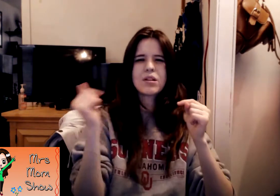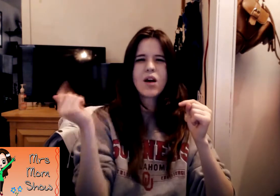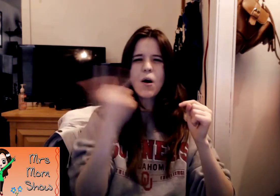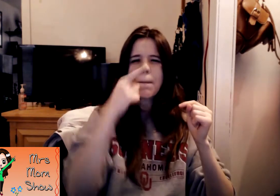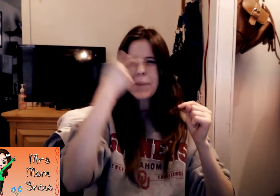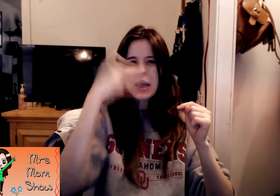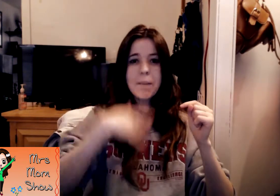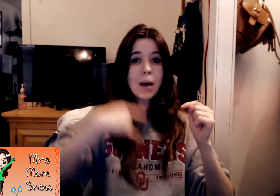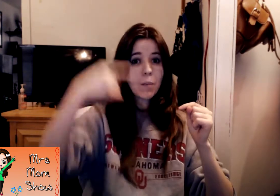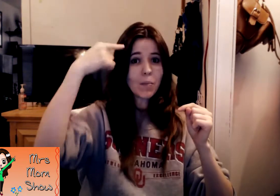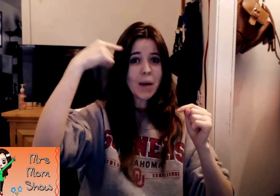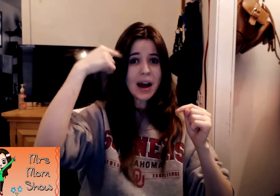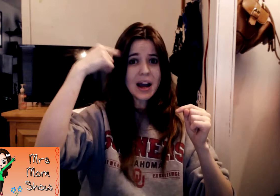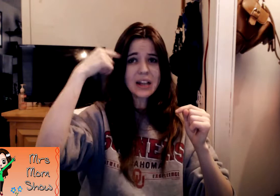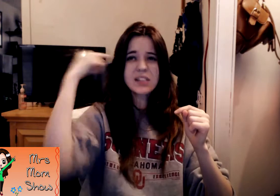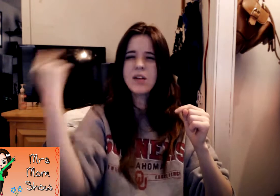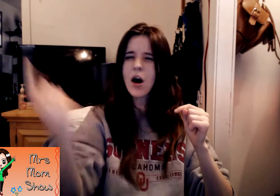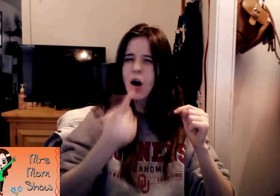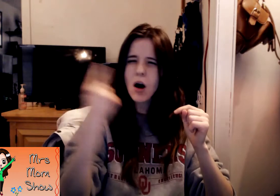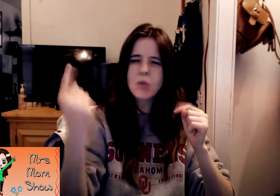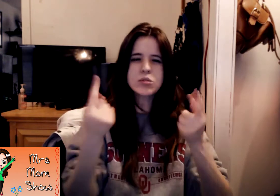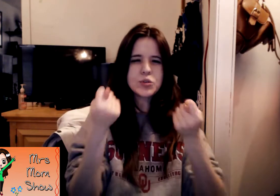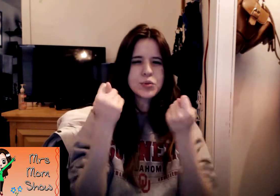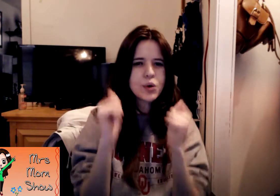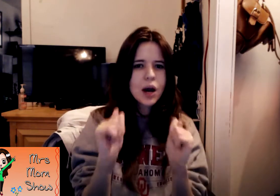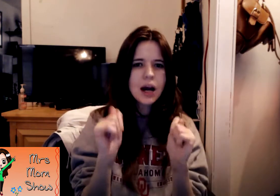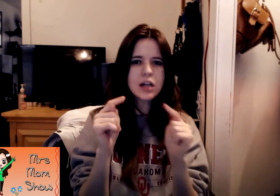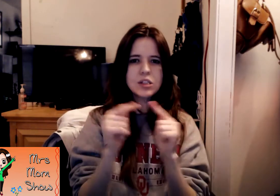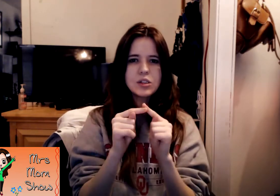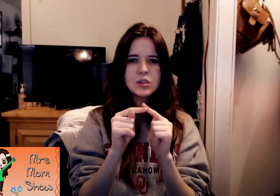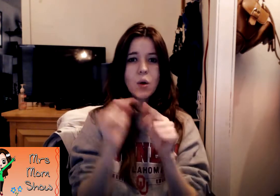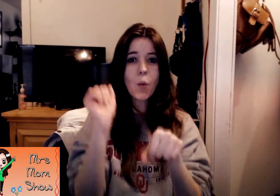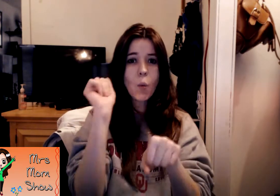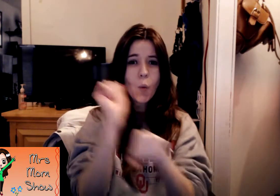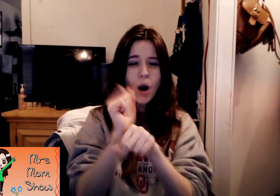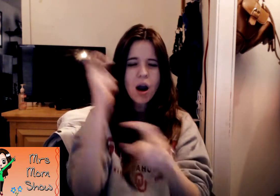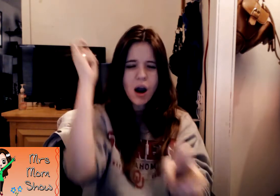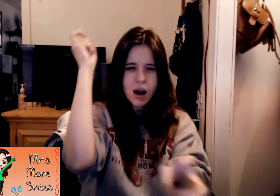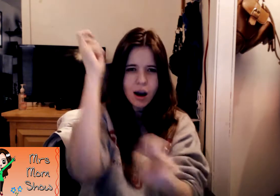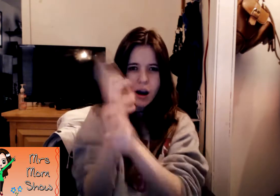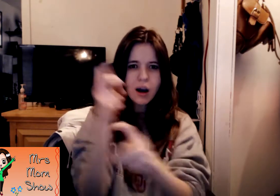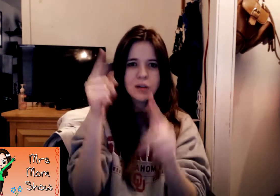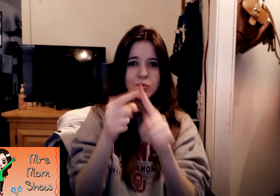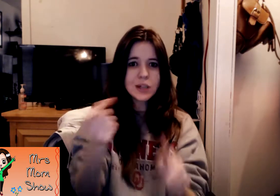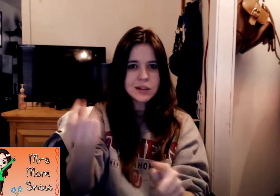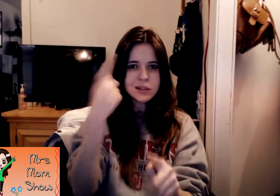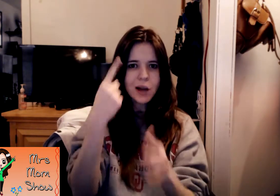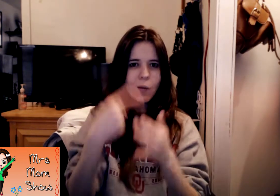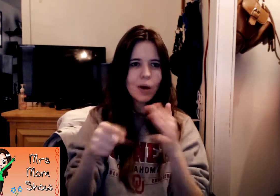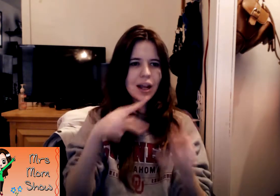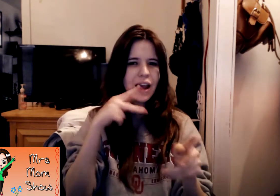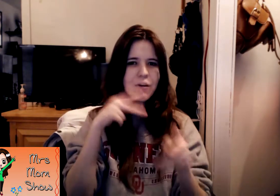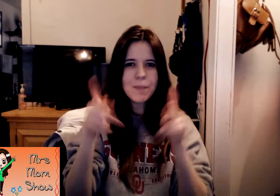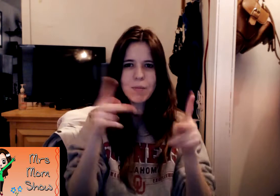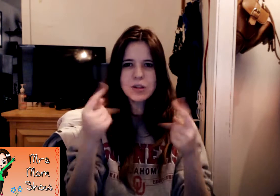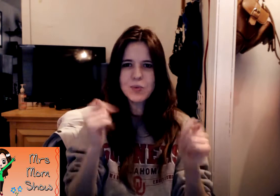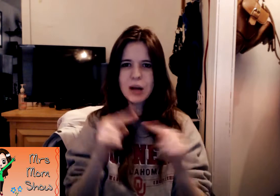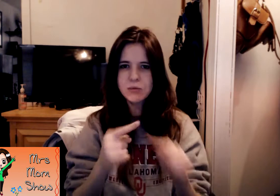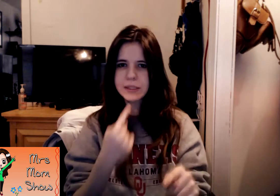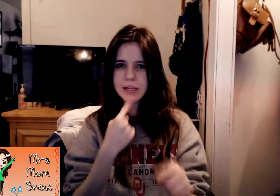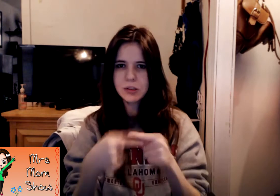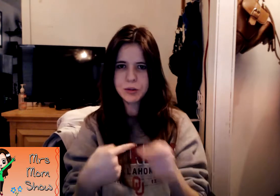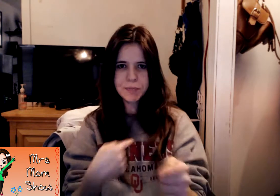All because my brain is always trying to work hard to understand what hearing people are trying to say to me or things -